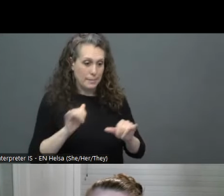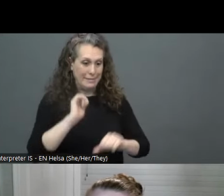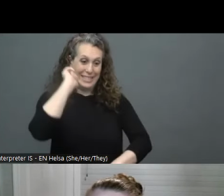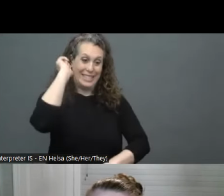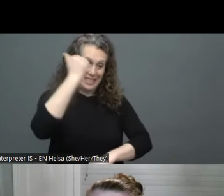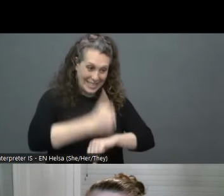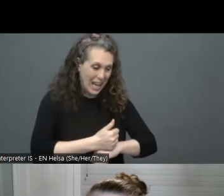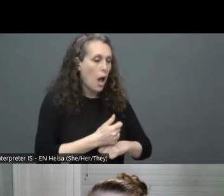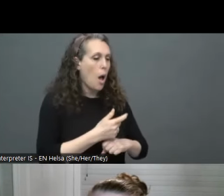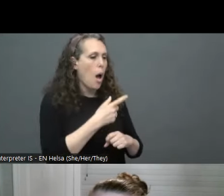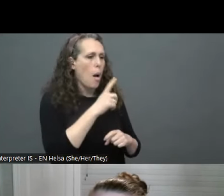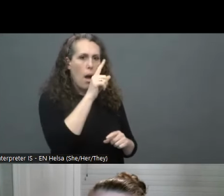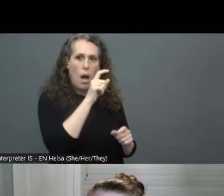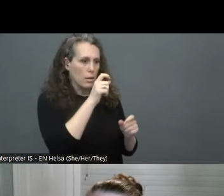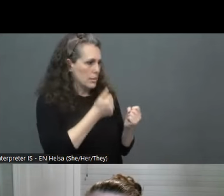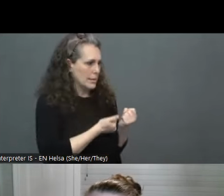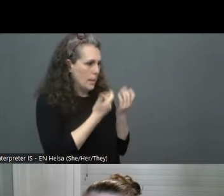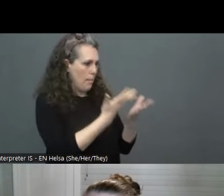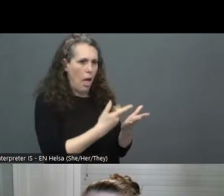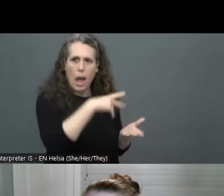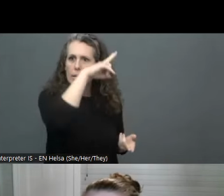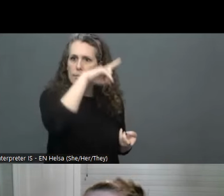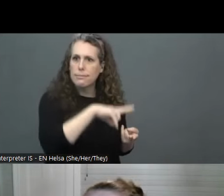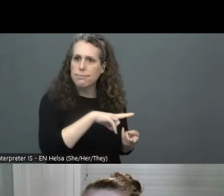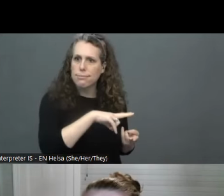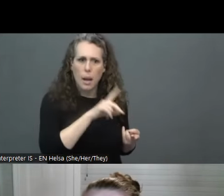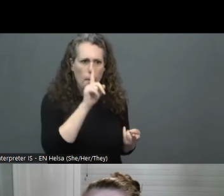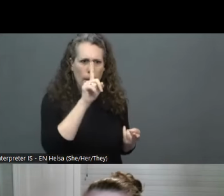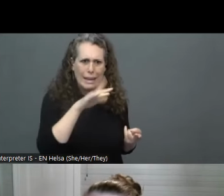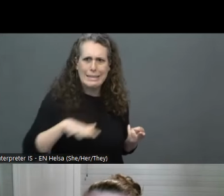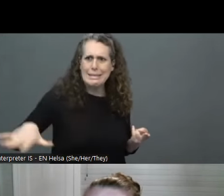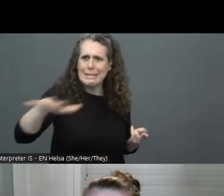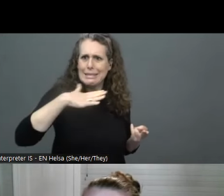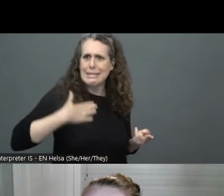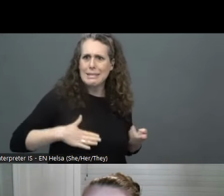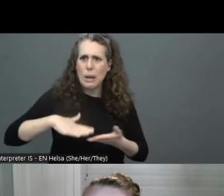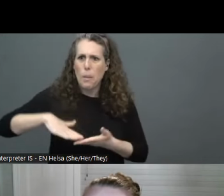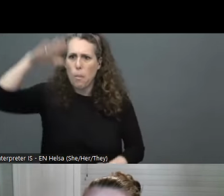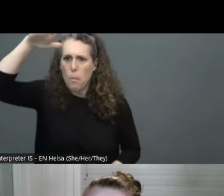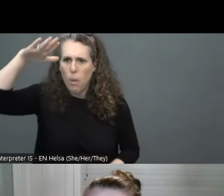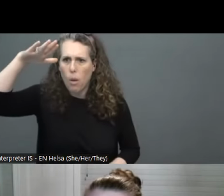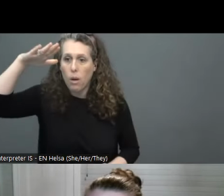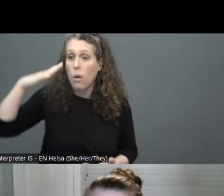find to start with, there is perhaps limited demand to build through a range of different